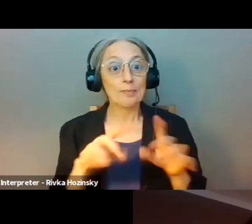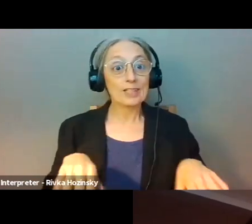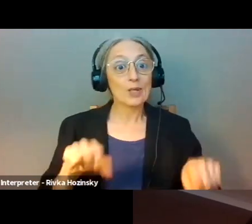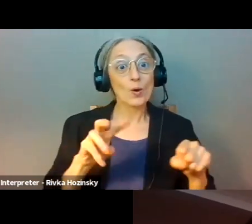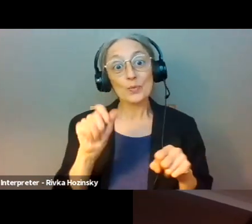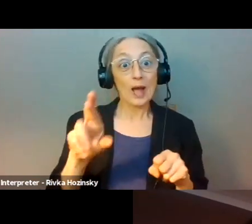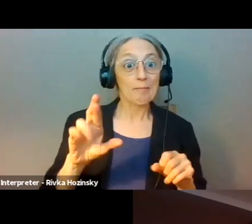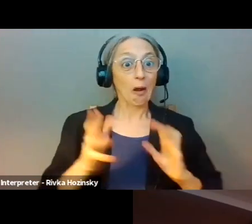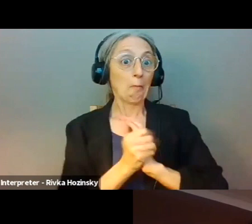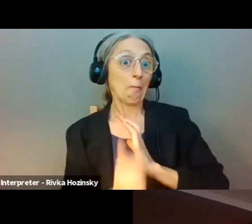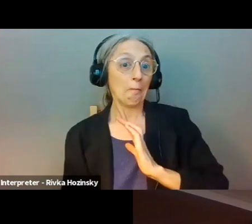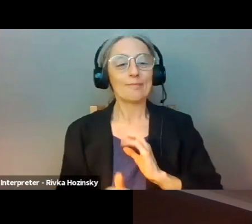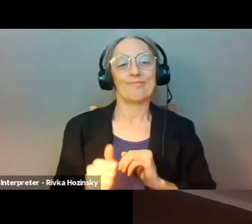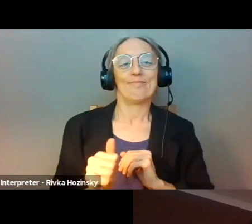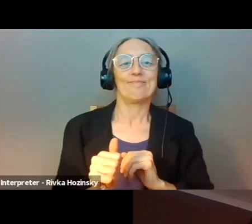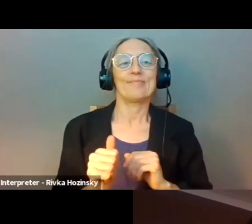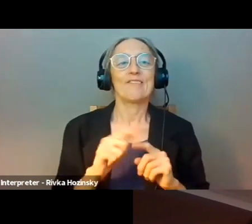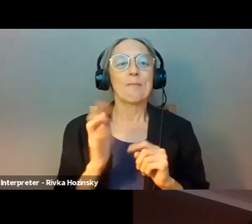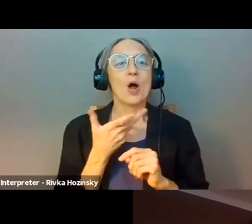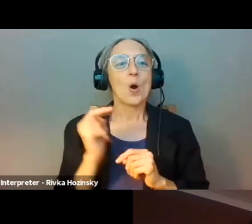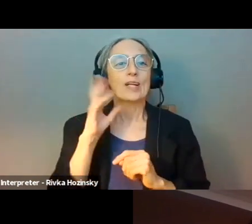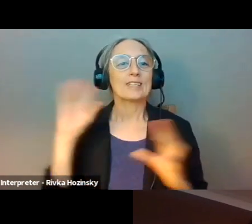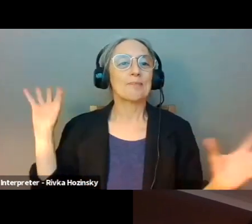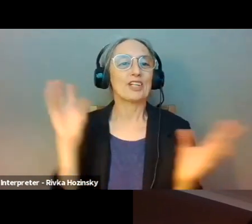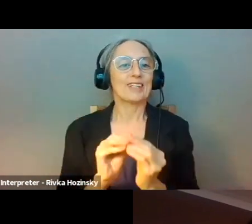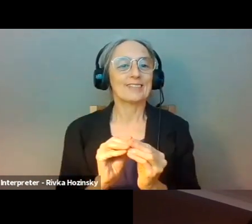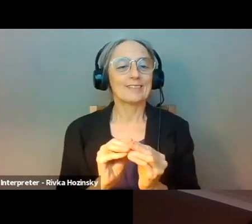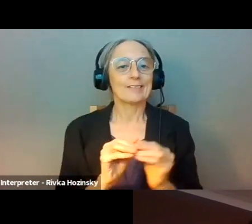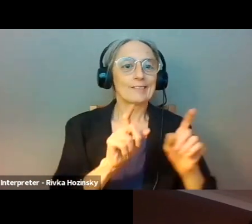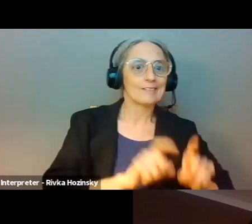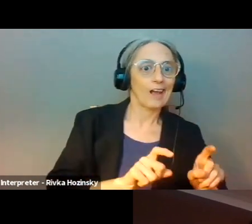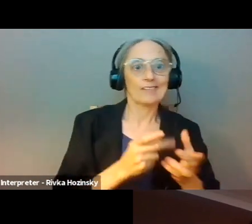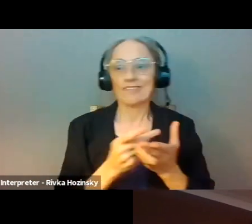it's totally based on our experience with trial and error and consulting